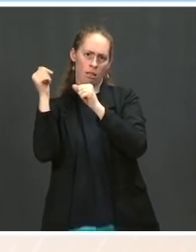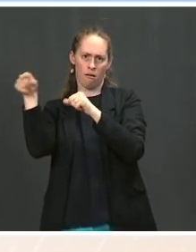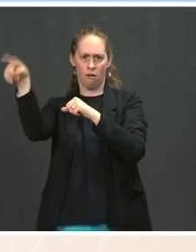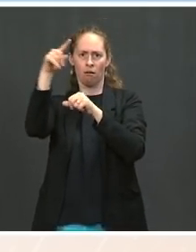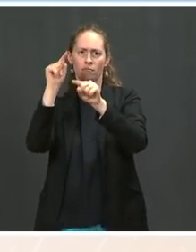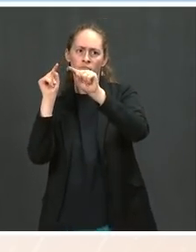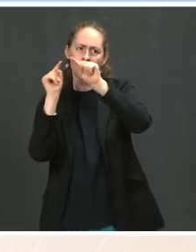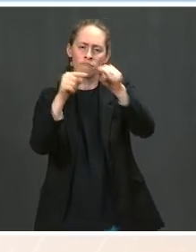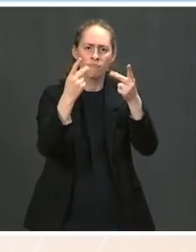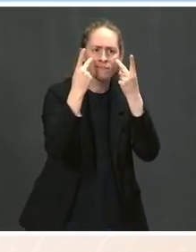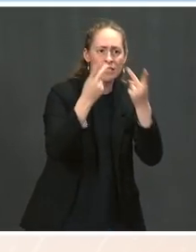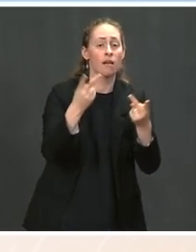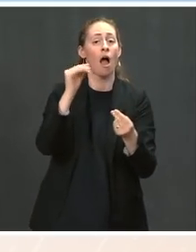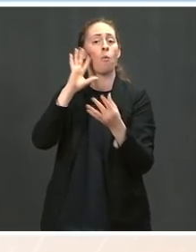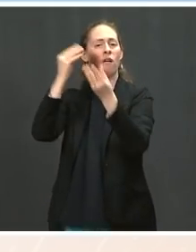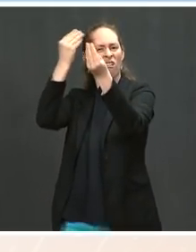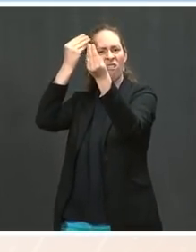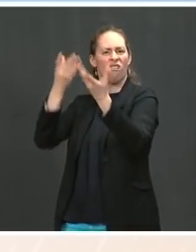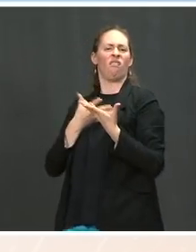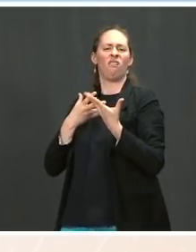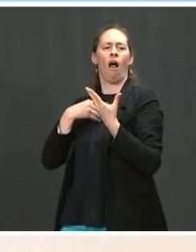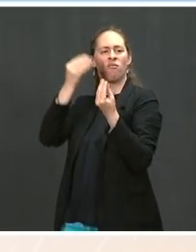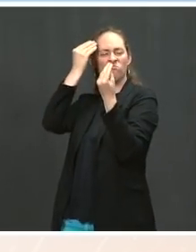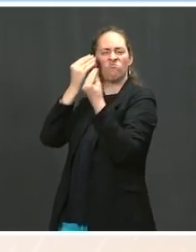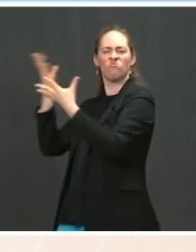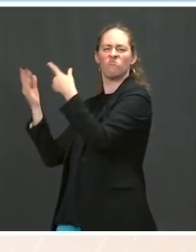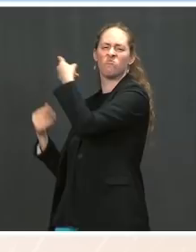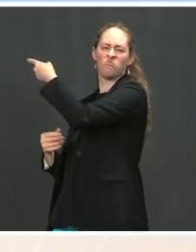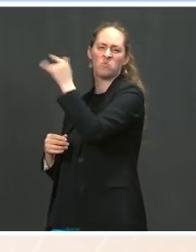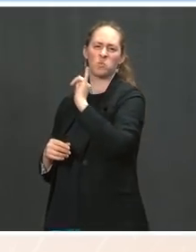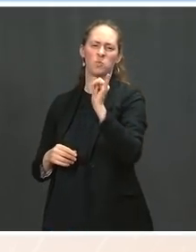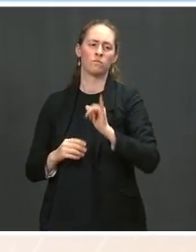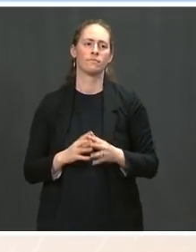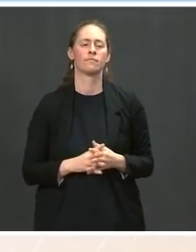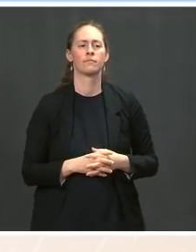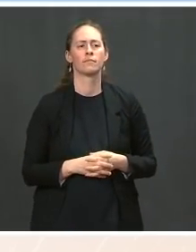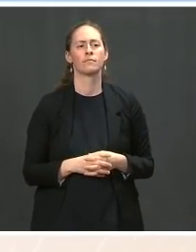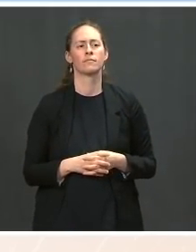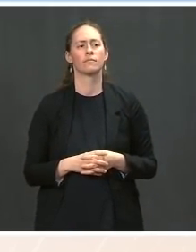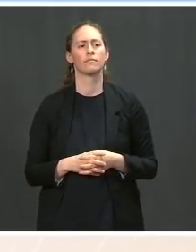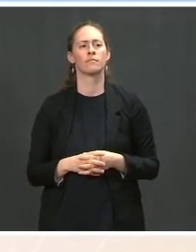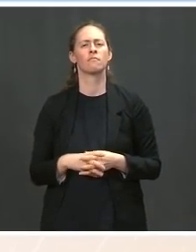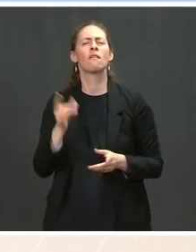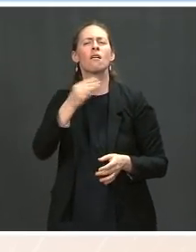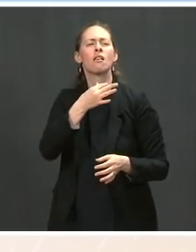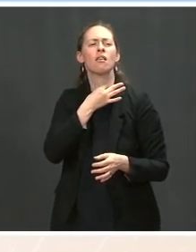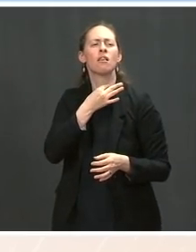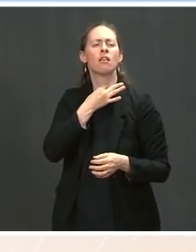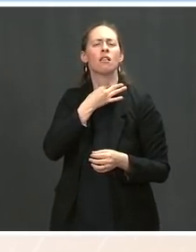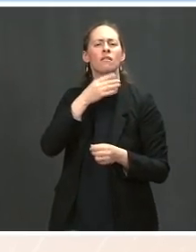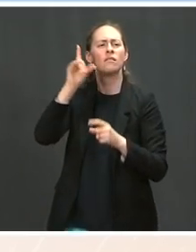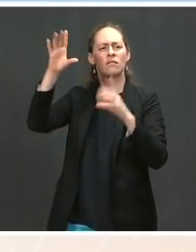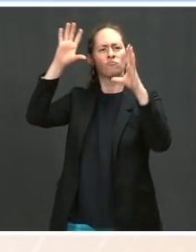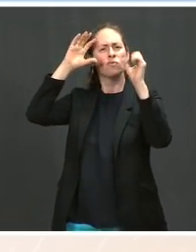Go ahead, Steve. The Press: Yeah, was there a unanimous view among the President's national security advisors that now is the time to leave Afghanistan?